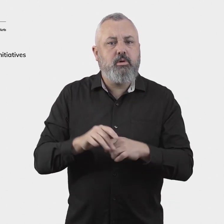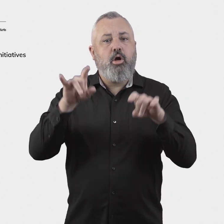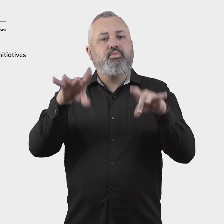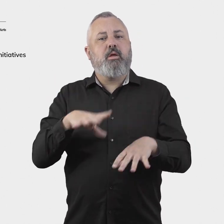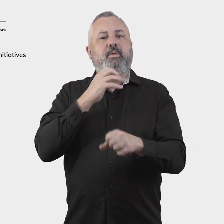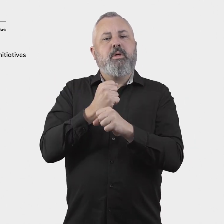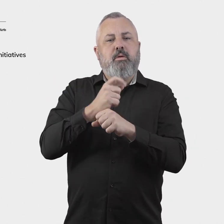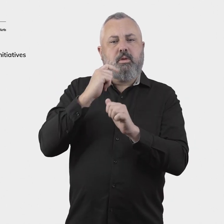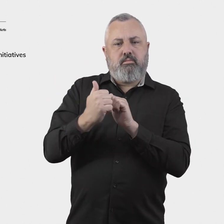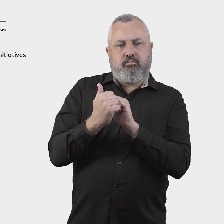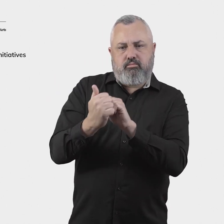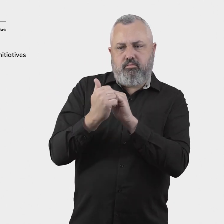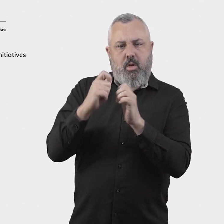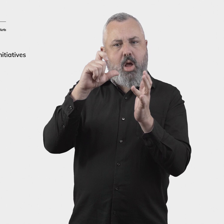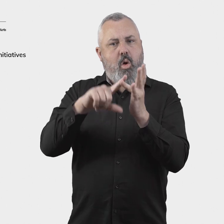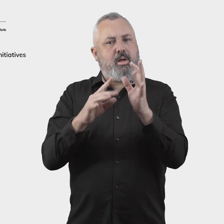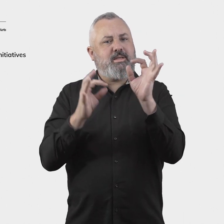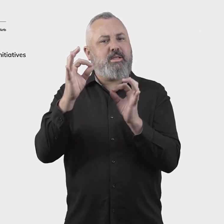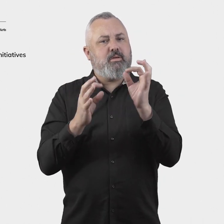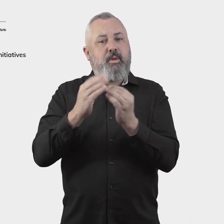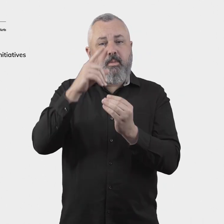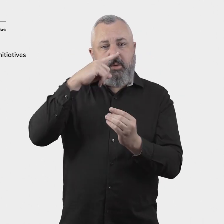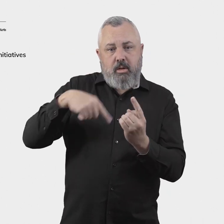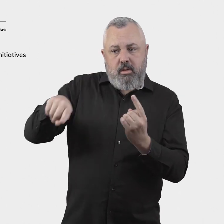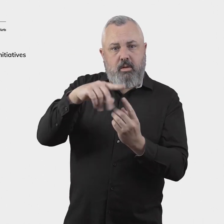The Australian Government will co-design the aviation-specific disability standards with people